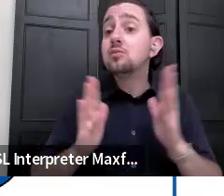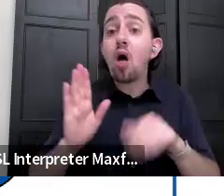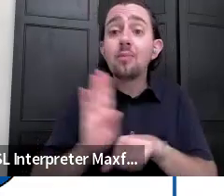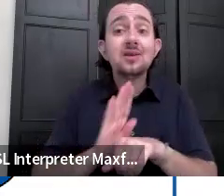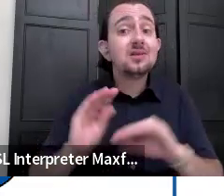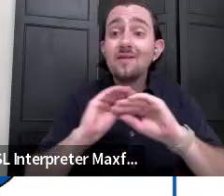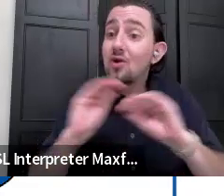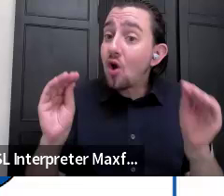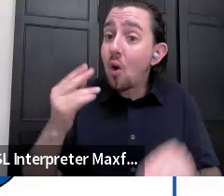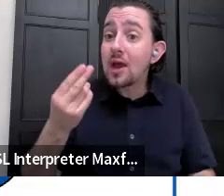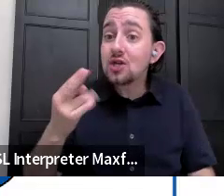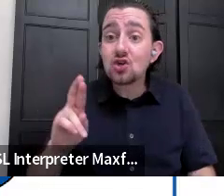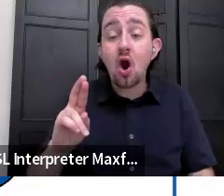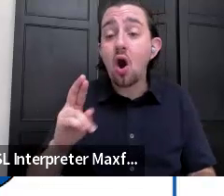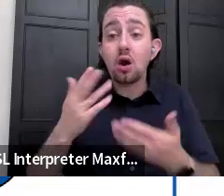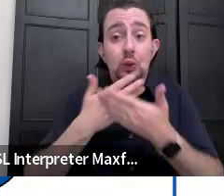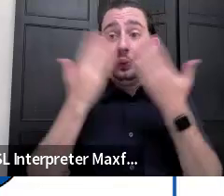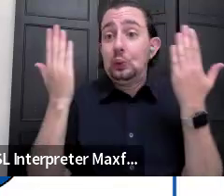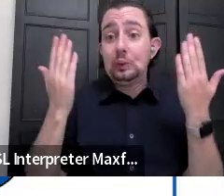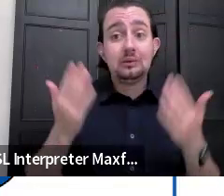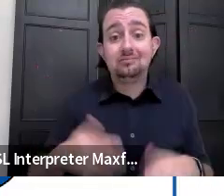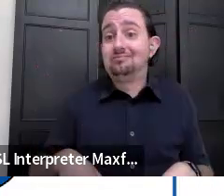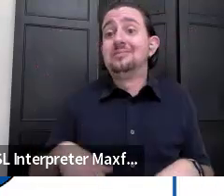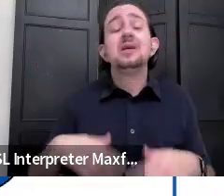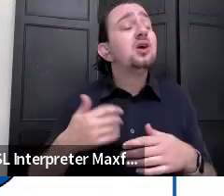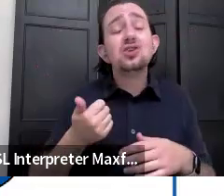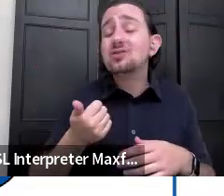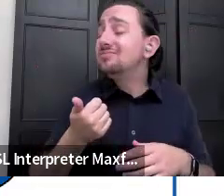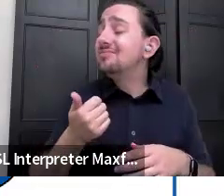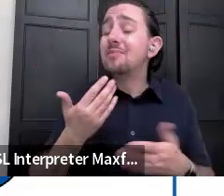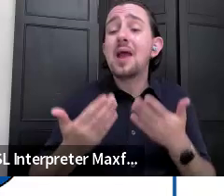There's just a few people working there. And those people are not trained in the ADA